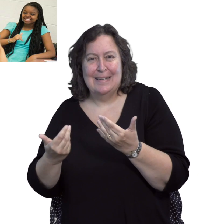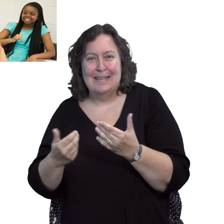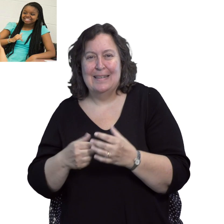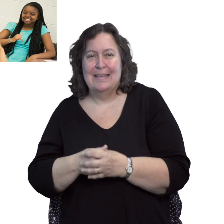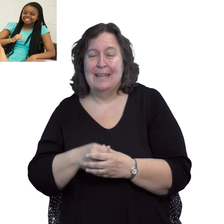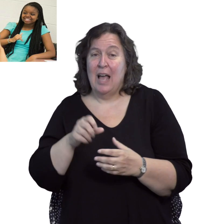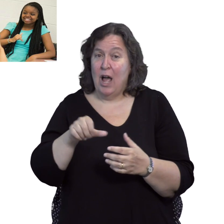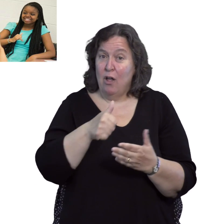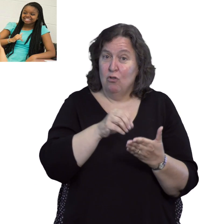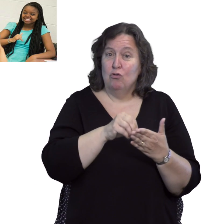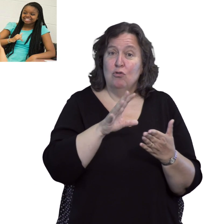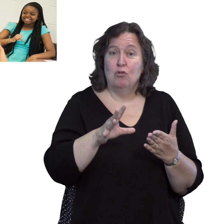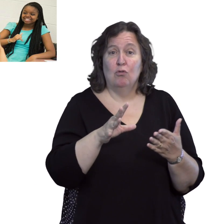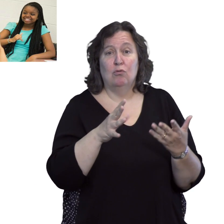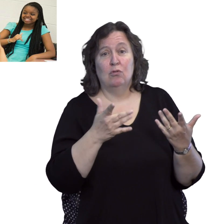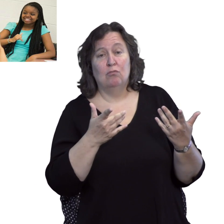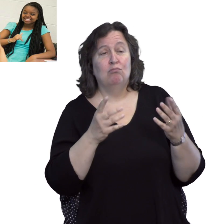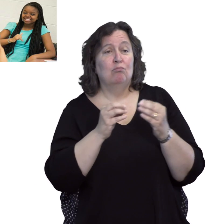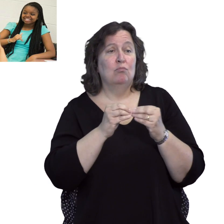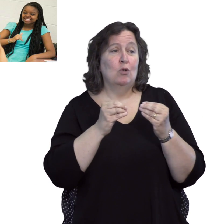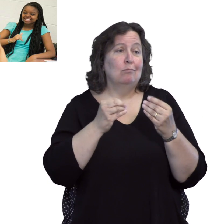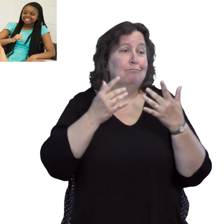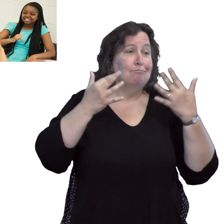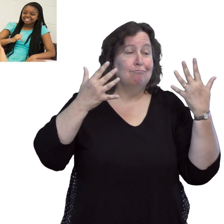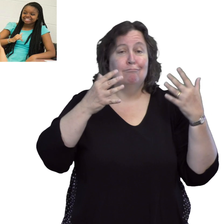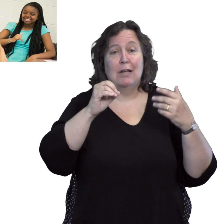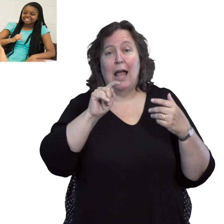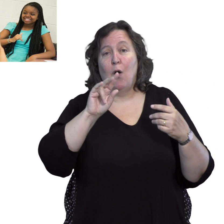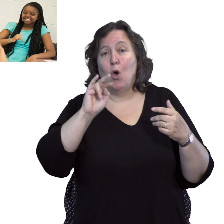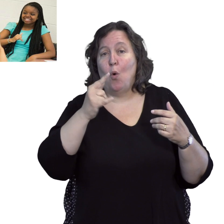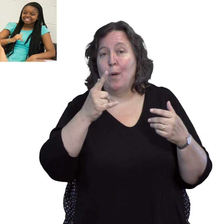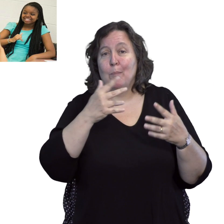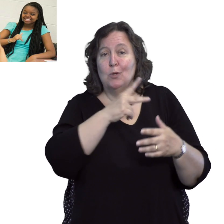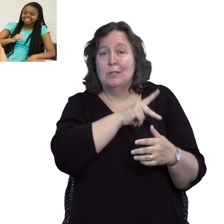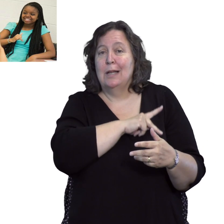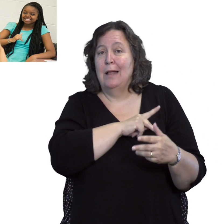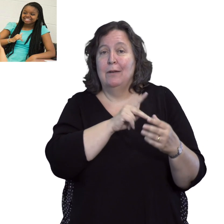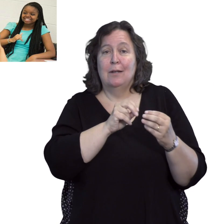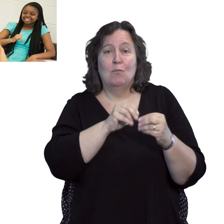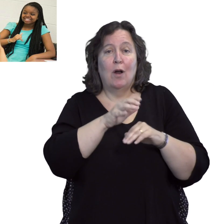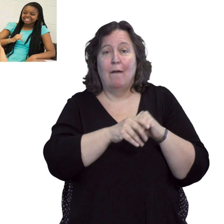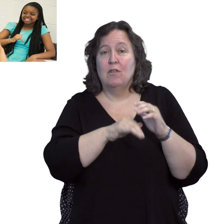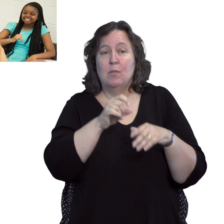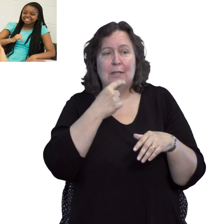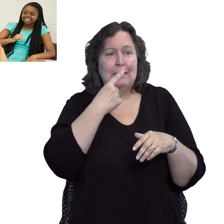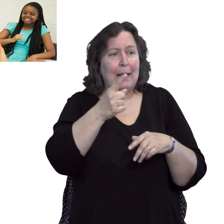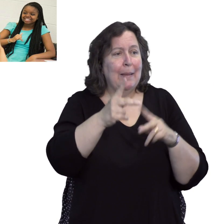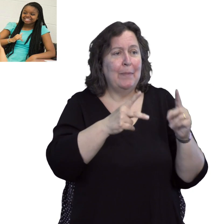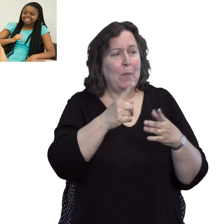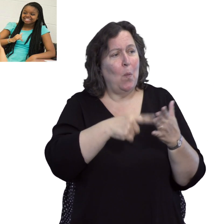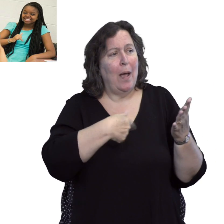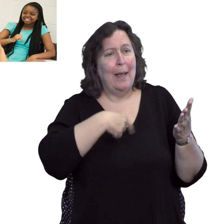Other students have more outgoing personalities and are comfortable telling classmates and teachers what they need